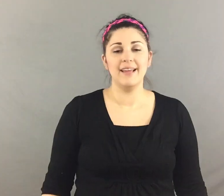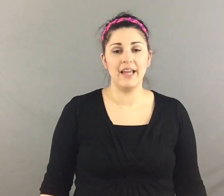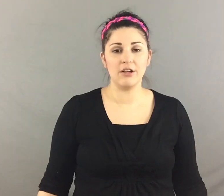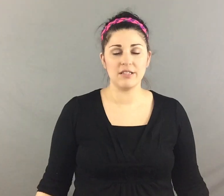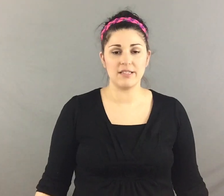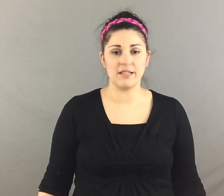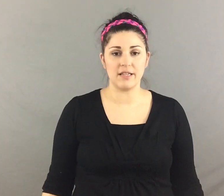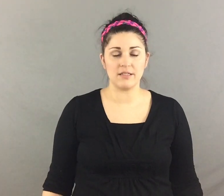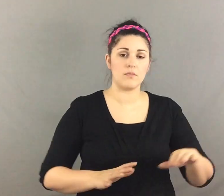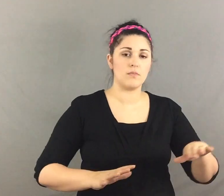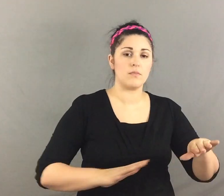Here's the sentence